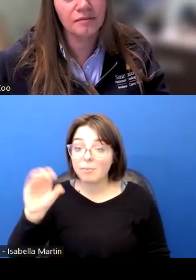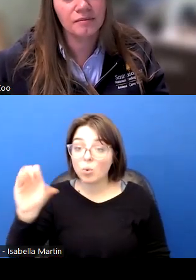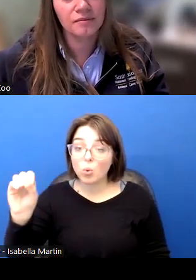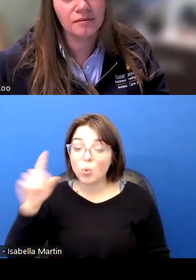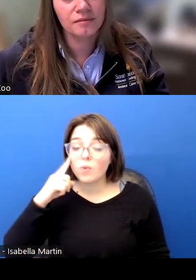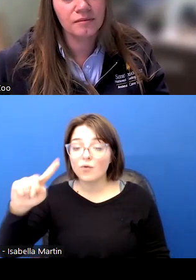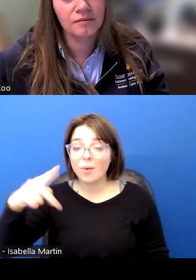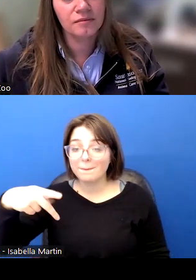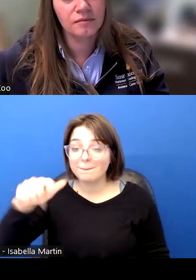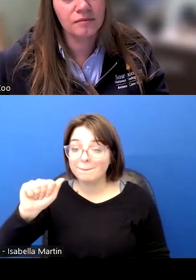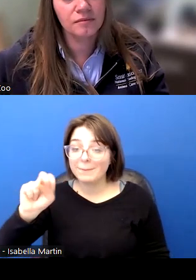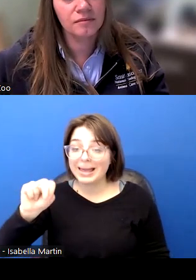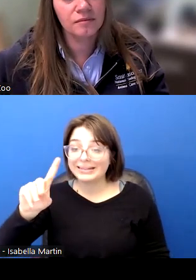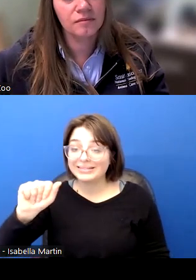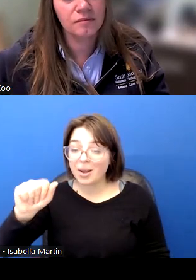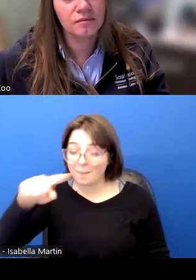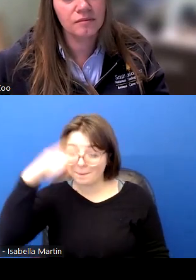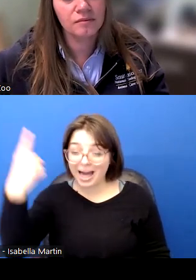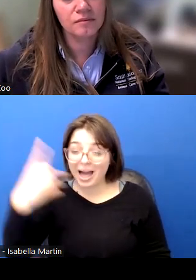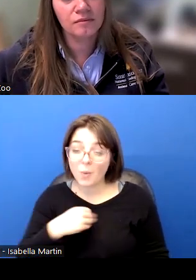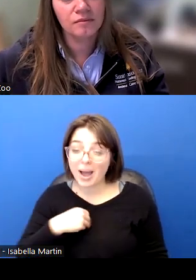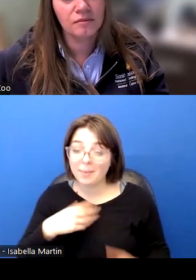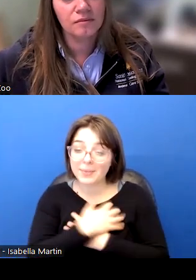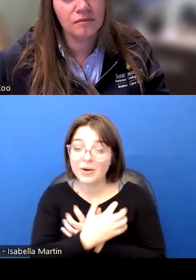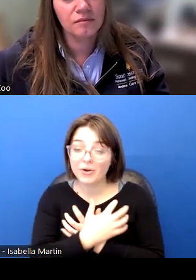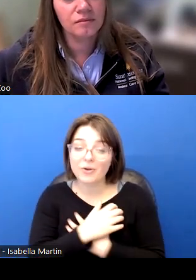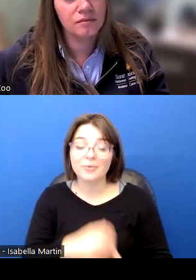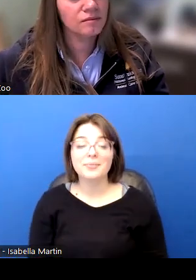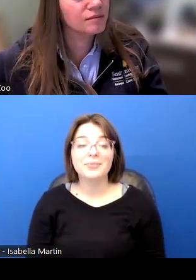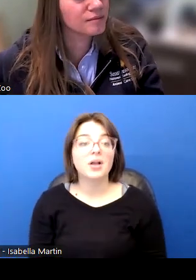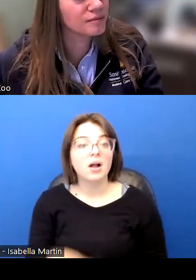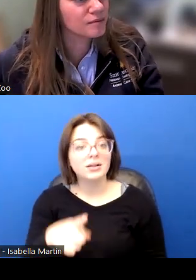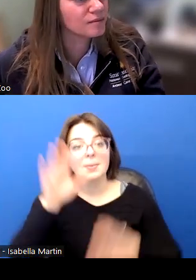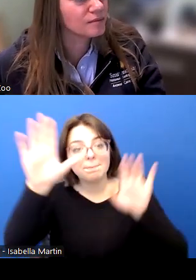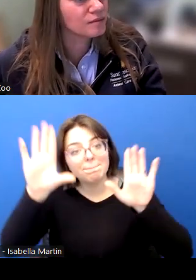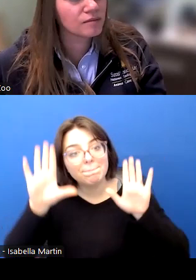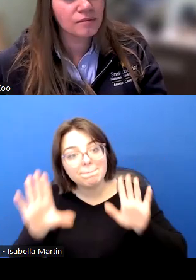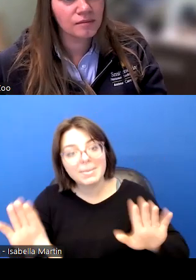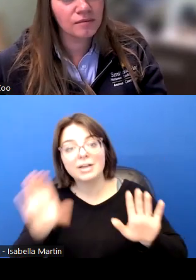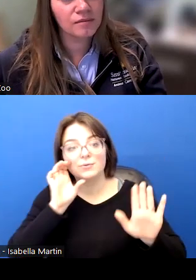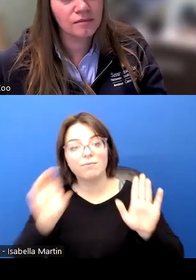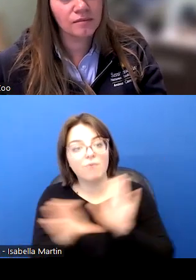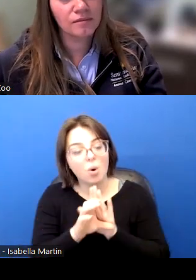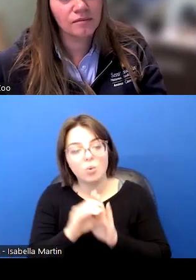it's in a whole department um and these are some amazing photos of what that commissary um building